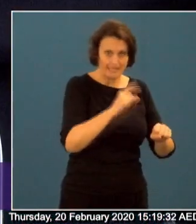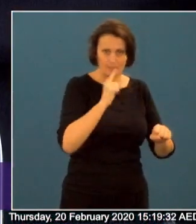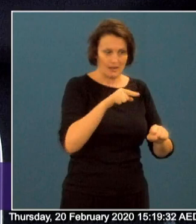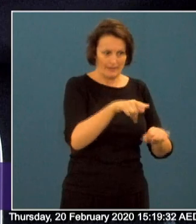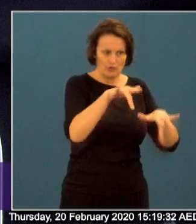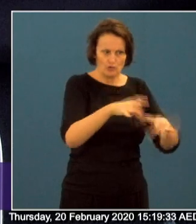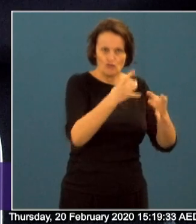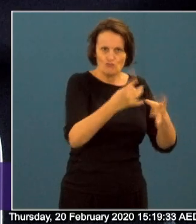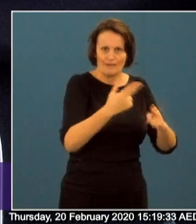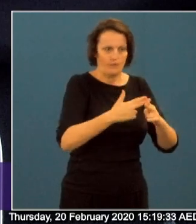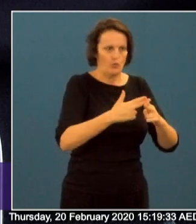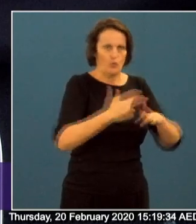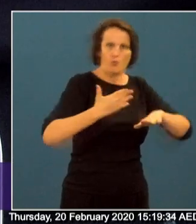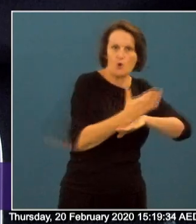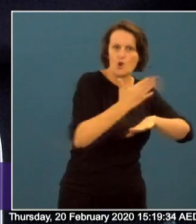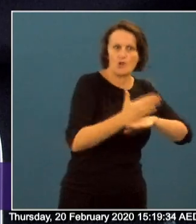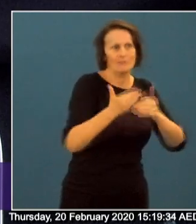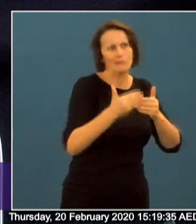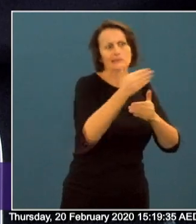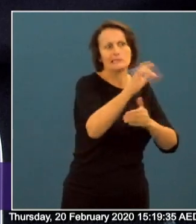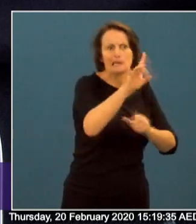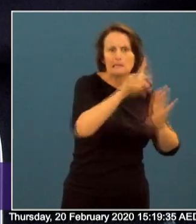there's a place for some training within universities?